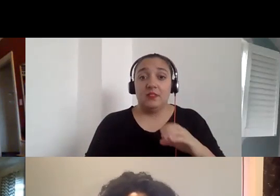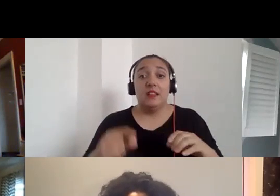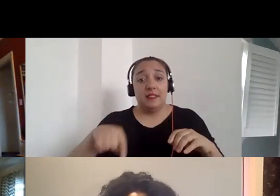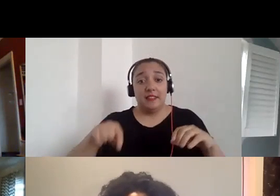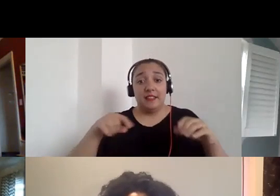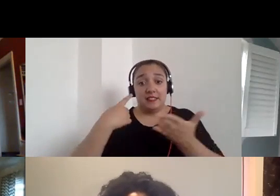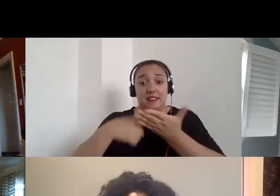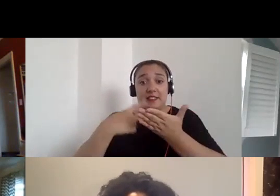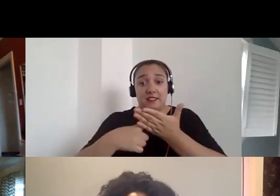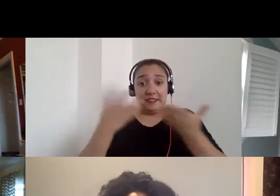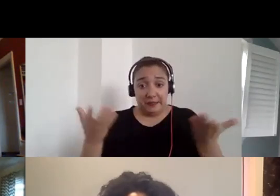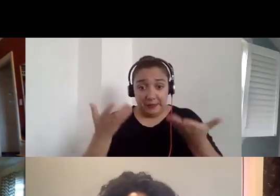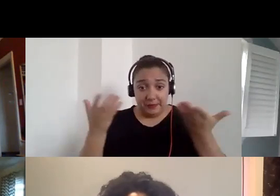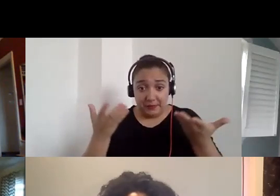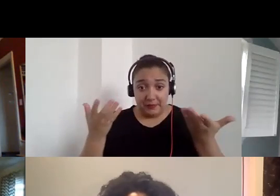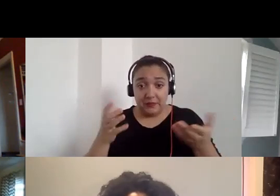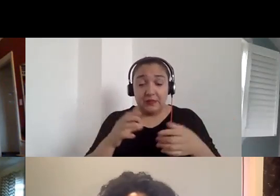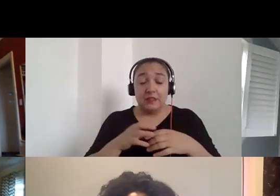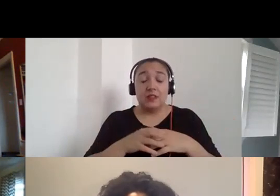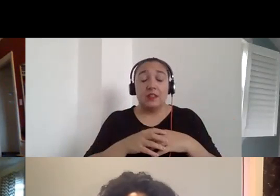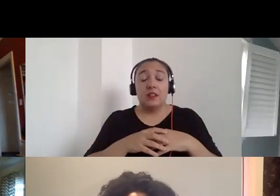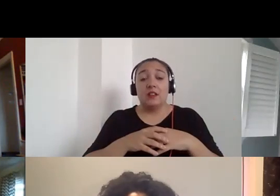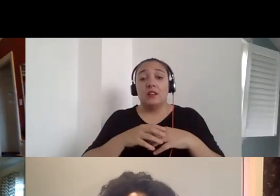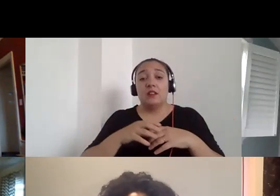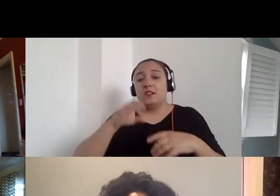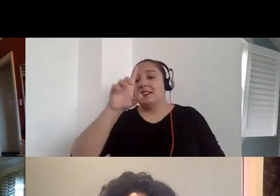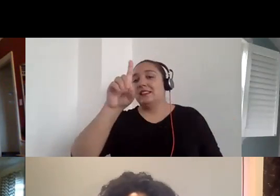And this word dystopia, I'm looking at the definition: an imagined state